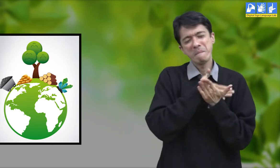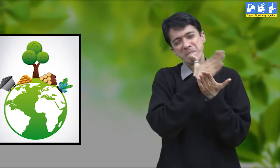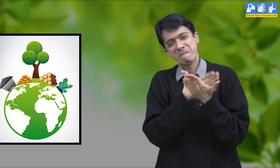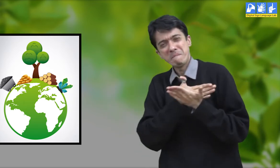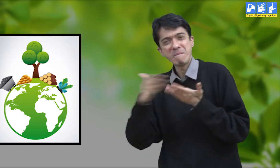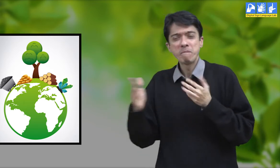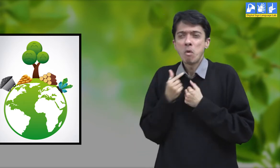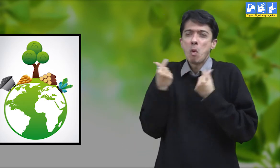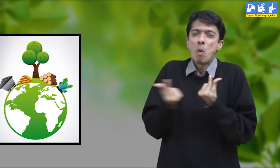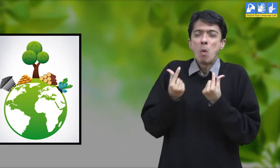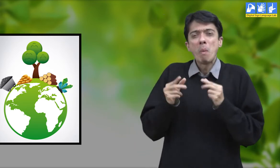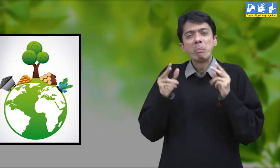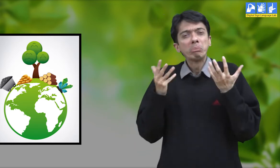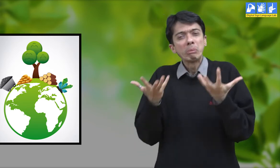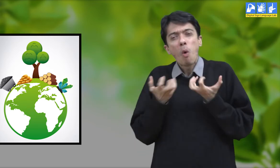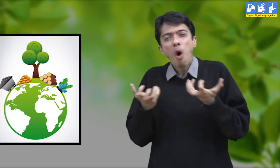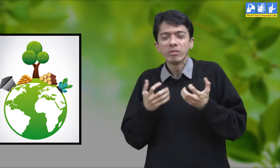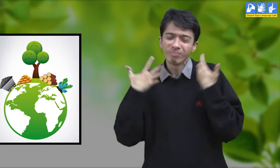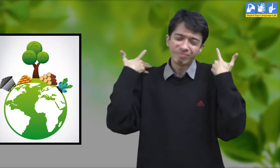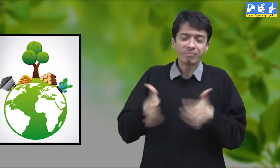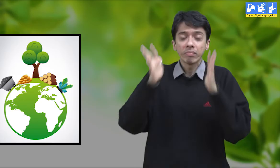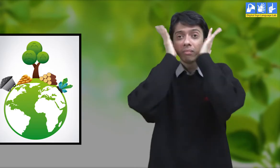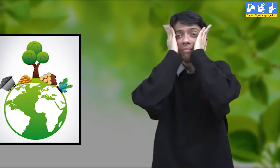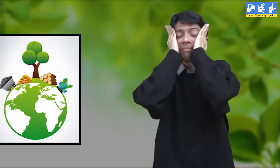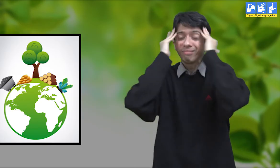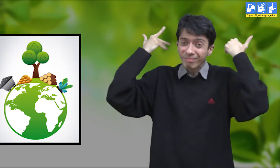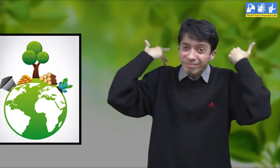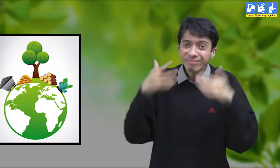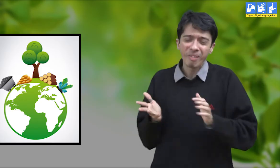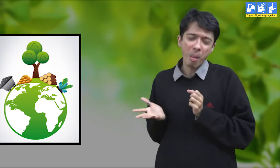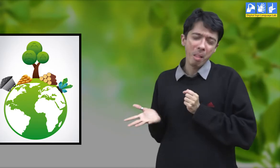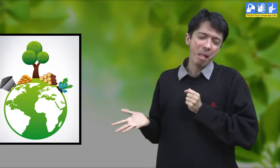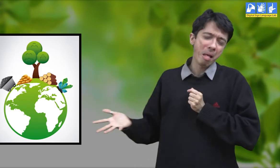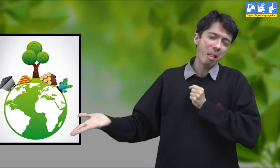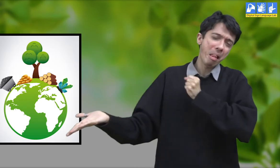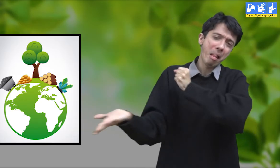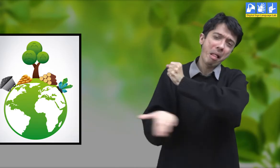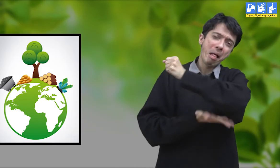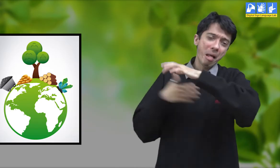The resources of the earth are limited. So we should limit the use of these resources.